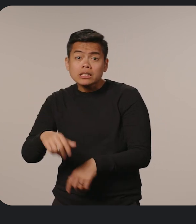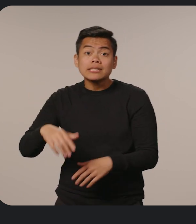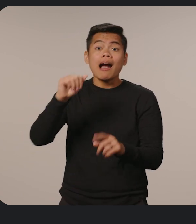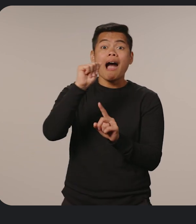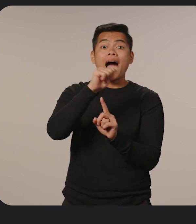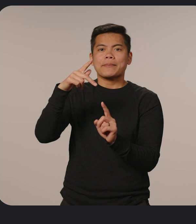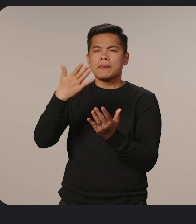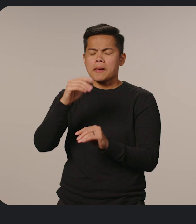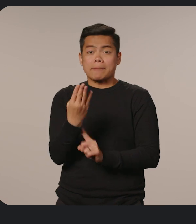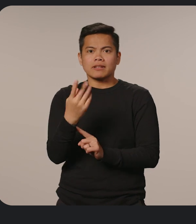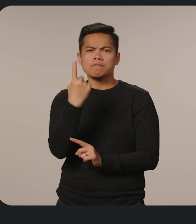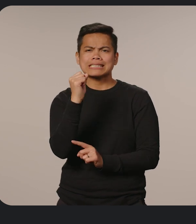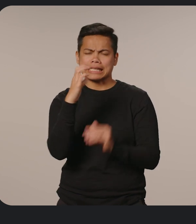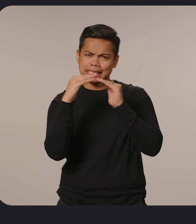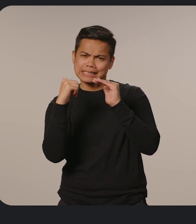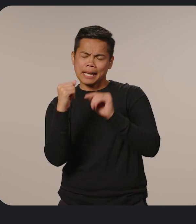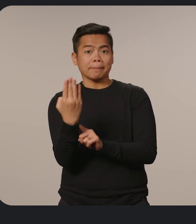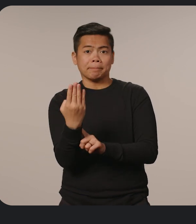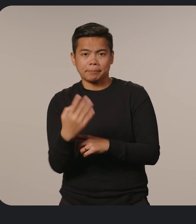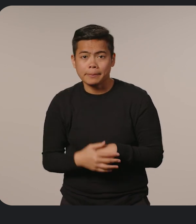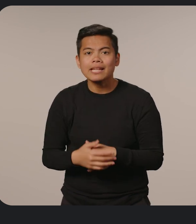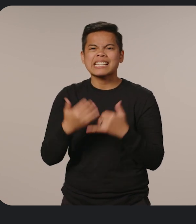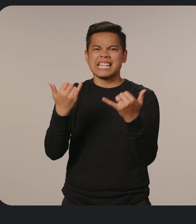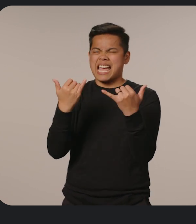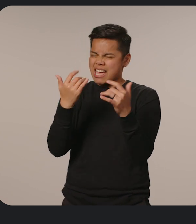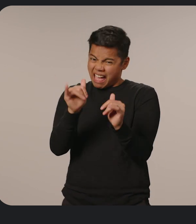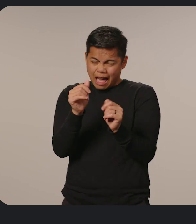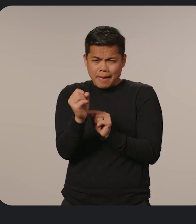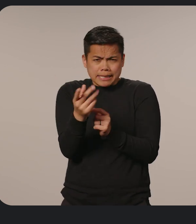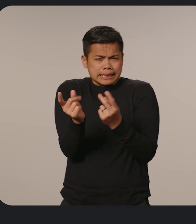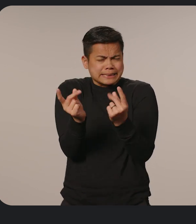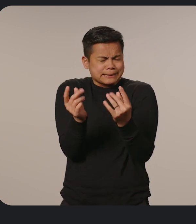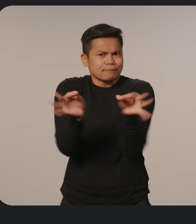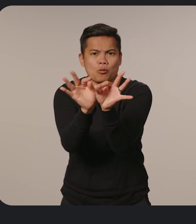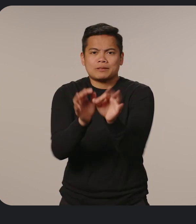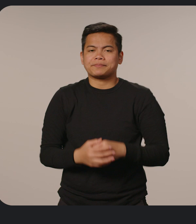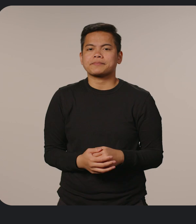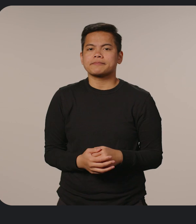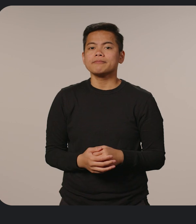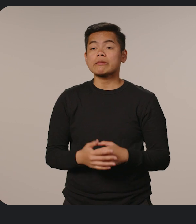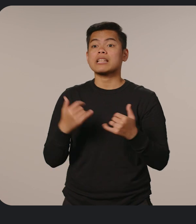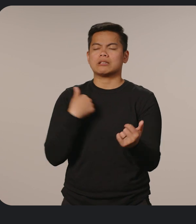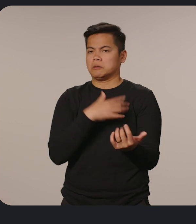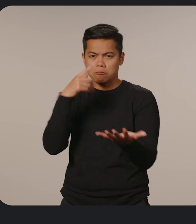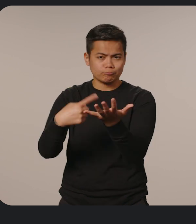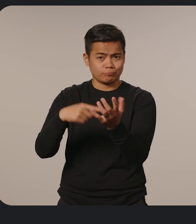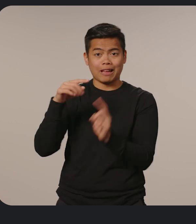the top apps start in less than one second so every millisecond counts